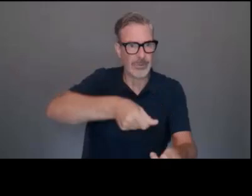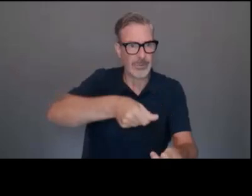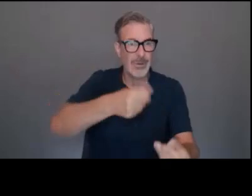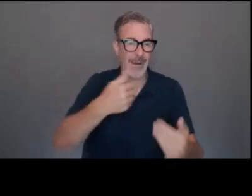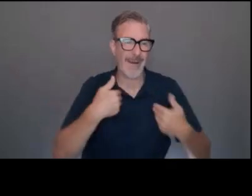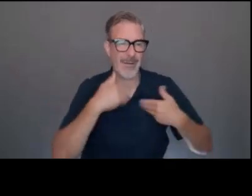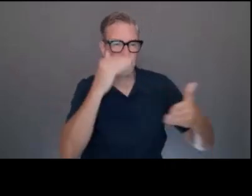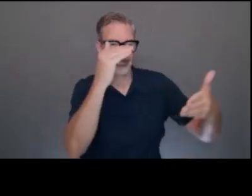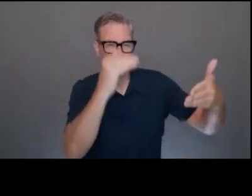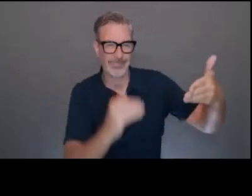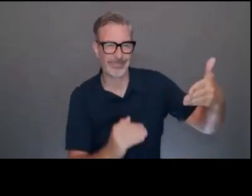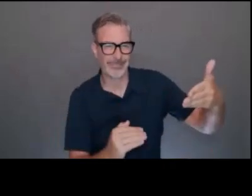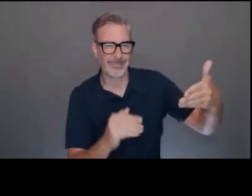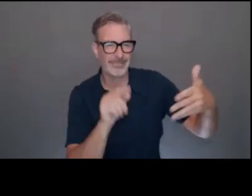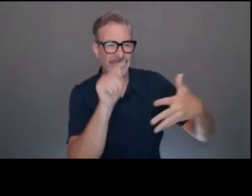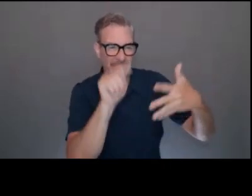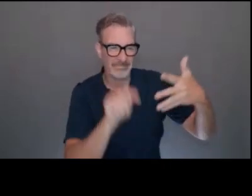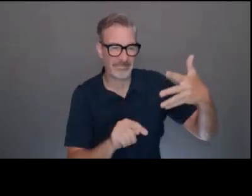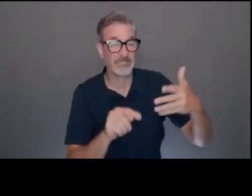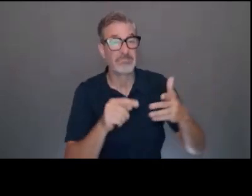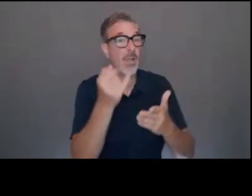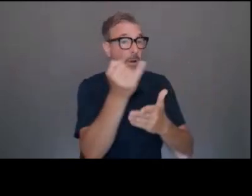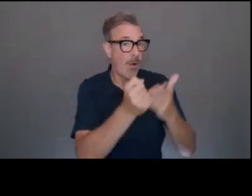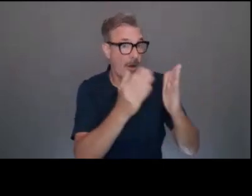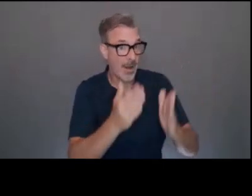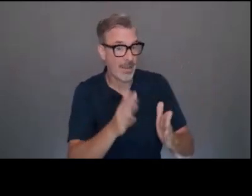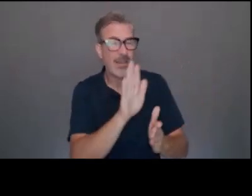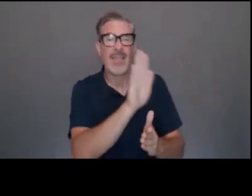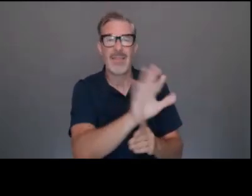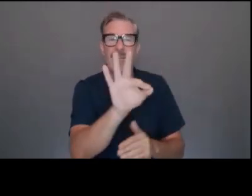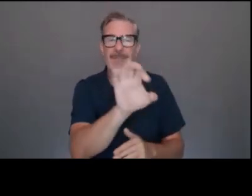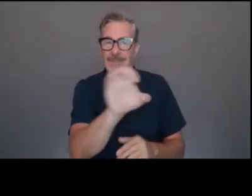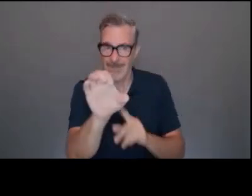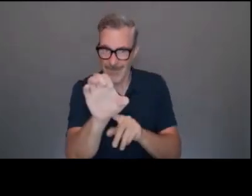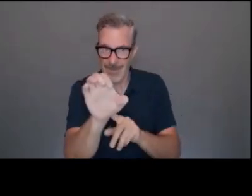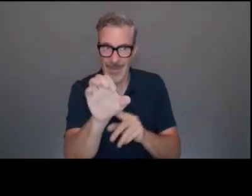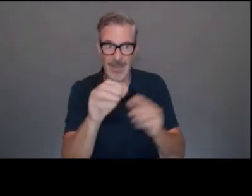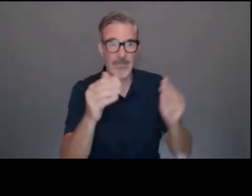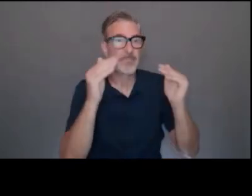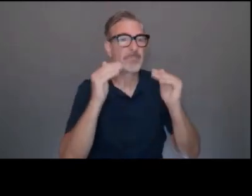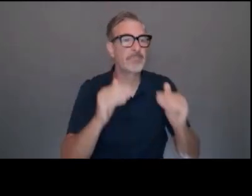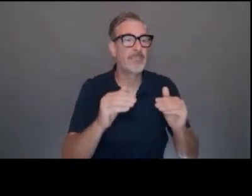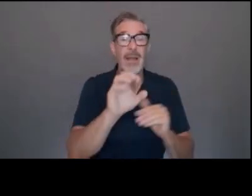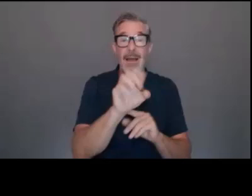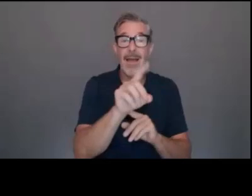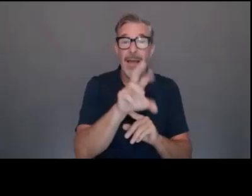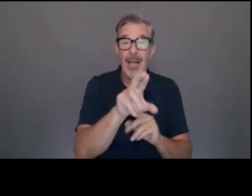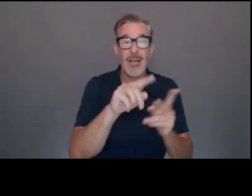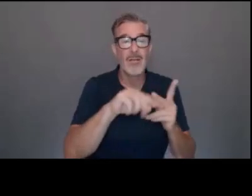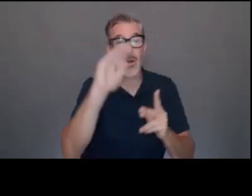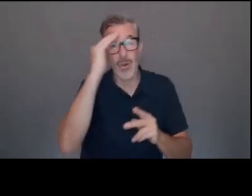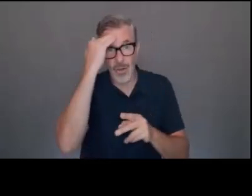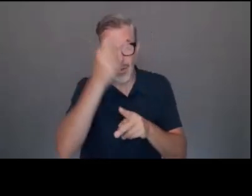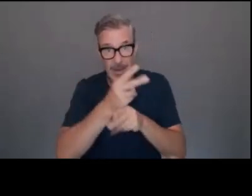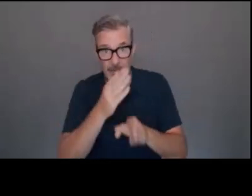professional fees for artists. Honoraria for Elders and Knowledge Keepers. Project management fees.